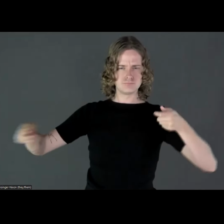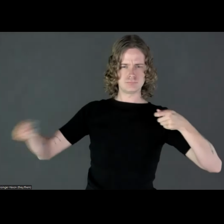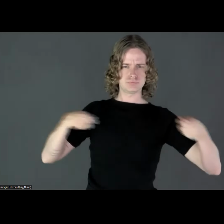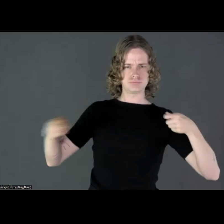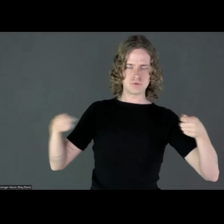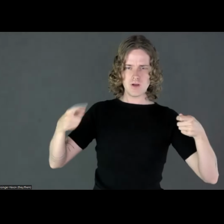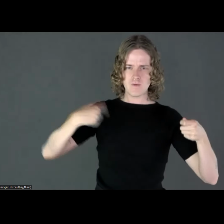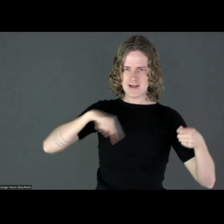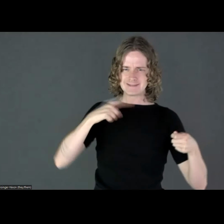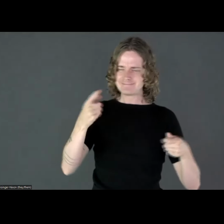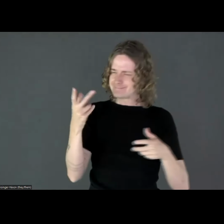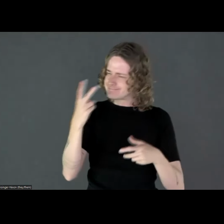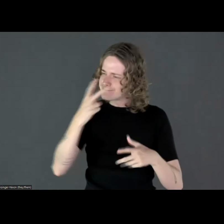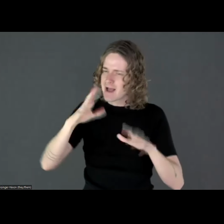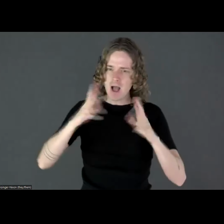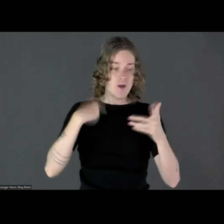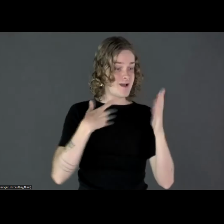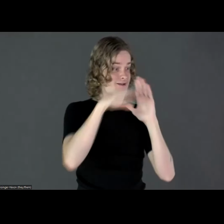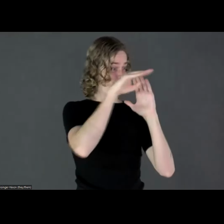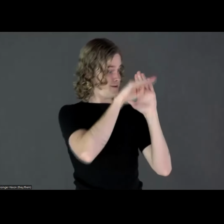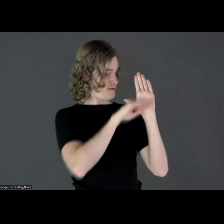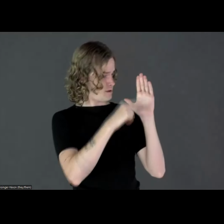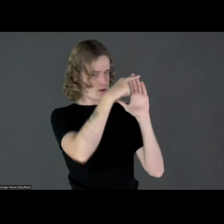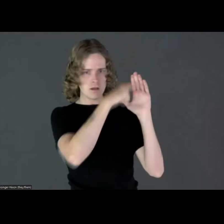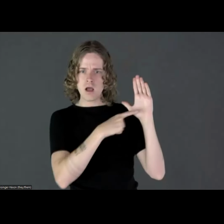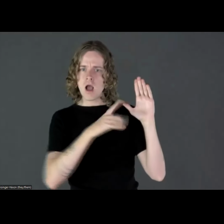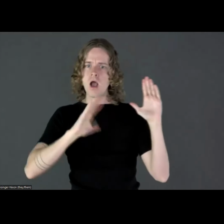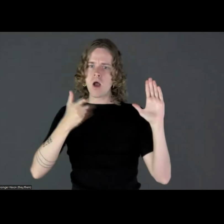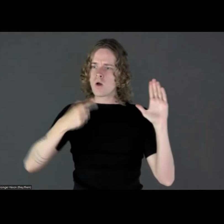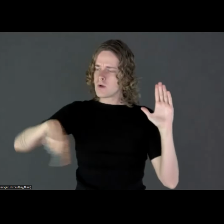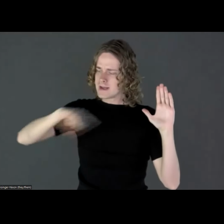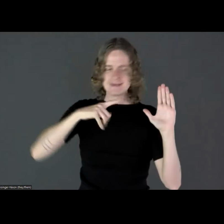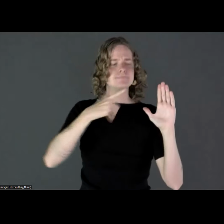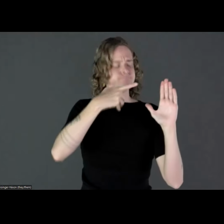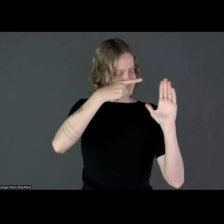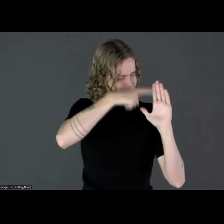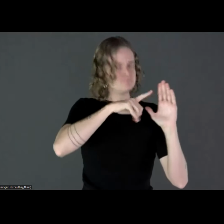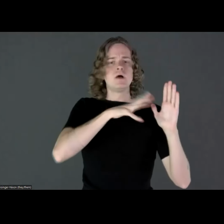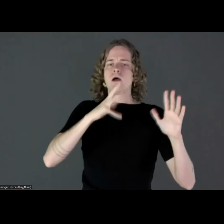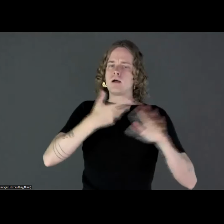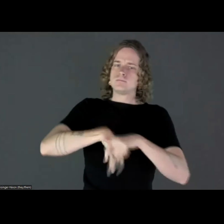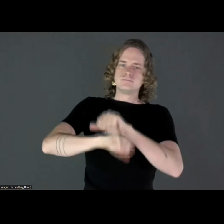My name is Christian Modino. I'm one of the co Chairs of the Disabilities Reference Group. It